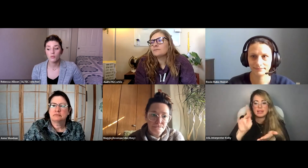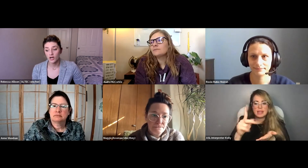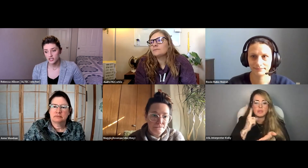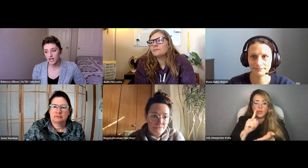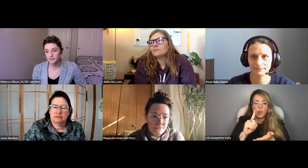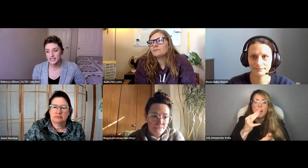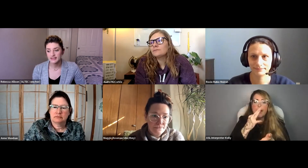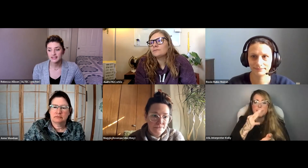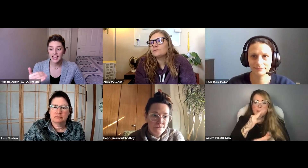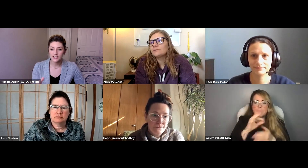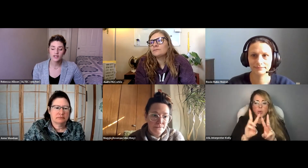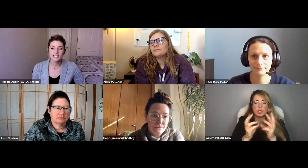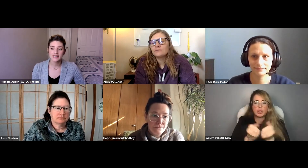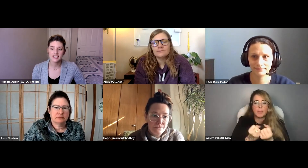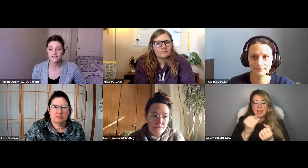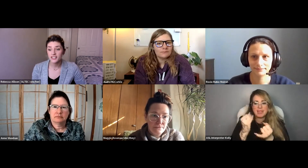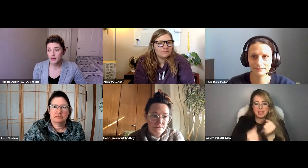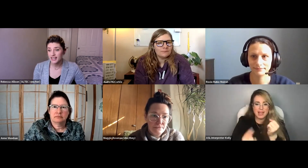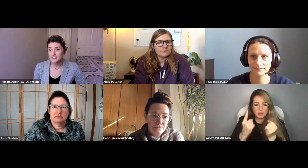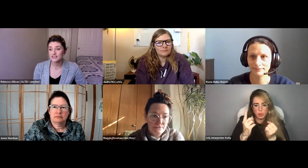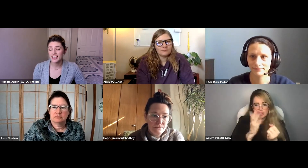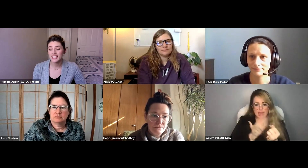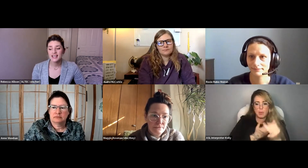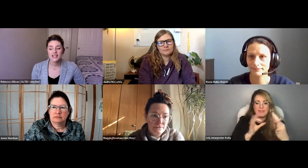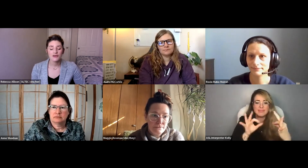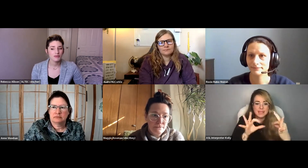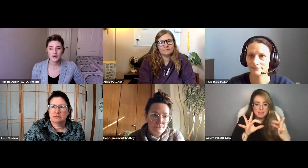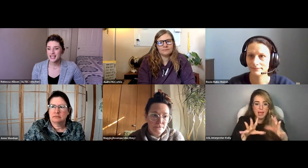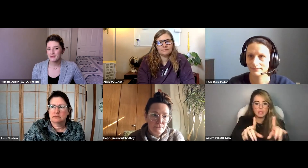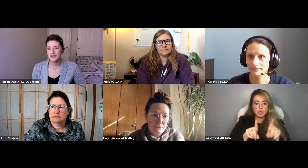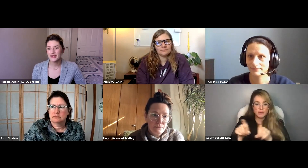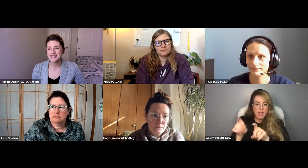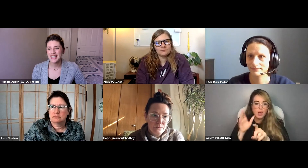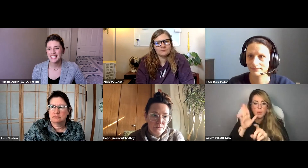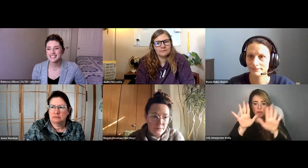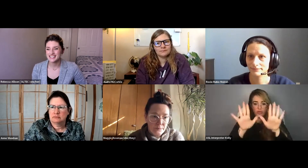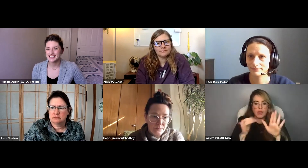workshops and the last one is our feedback survey. It would be great if you can take just